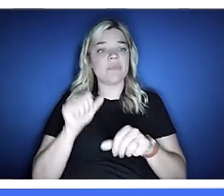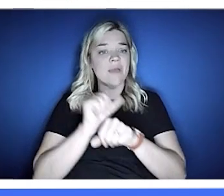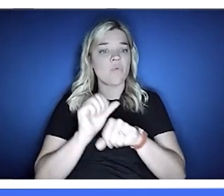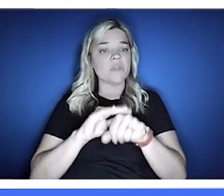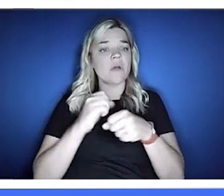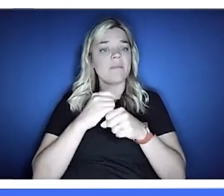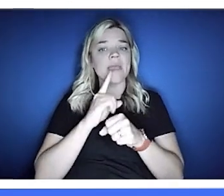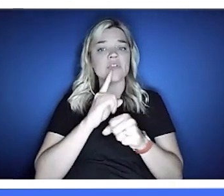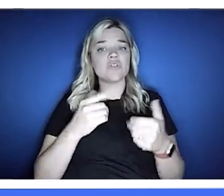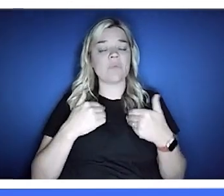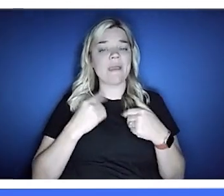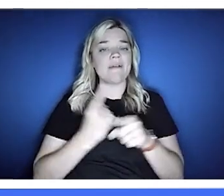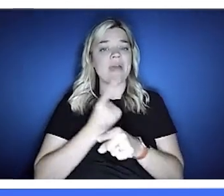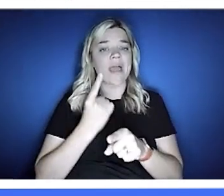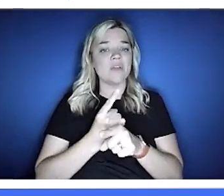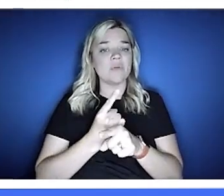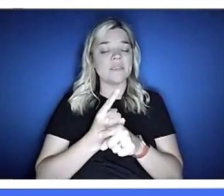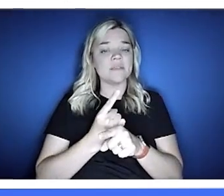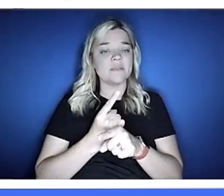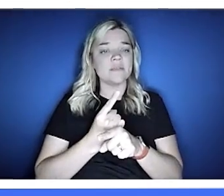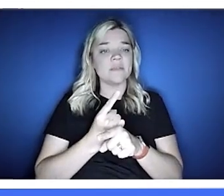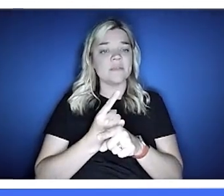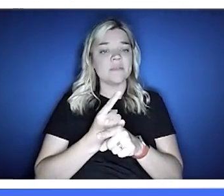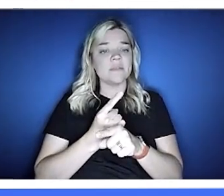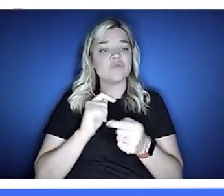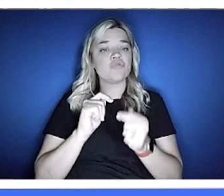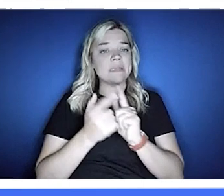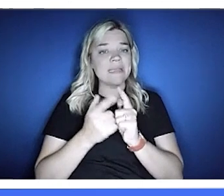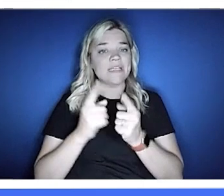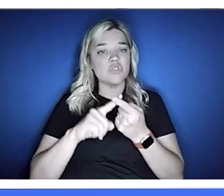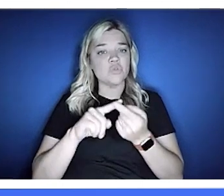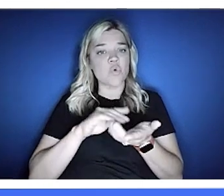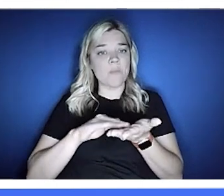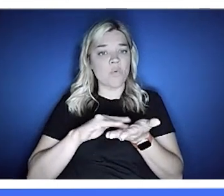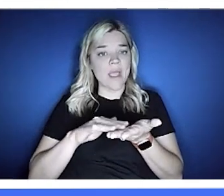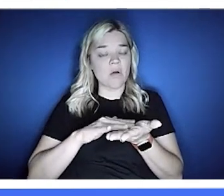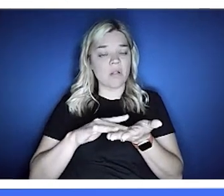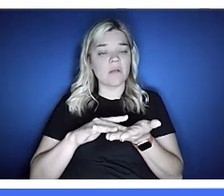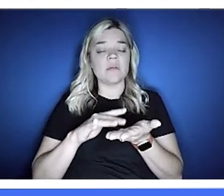that we have accurate translations into Braille and all of that.